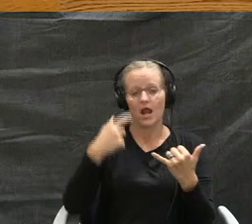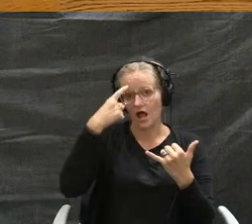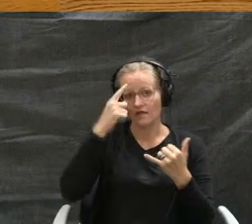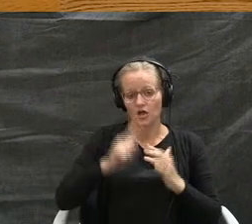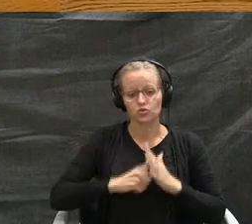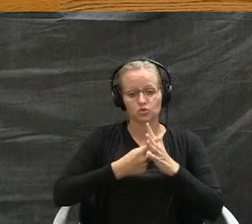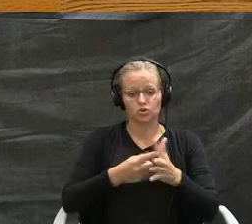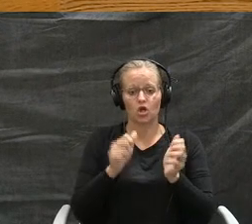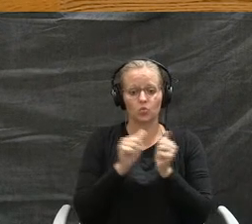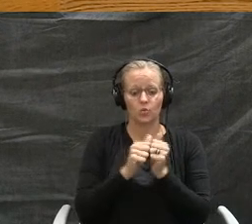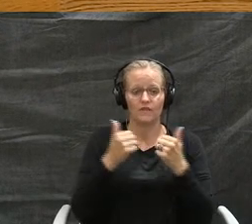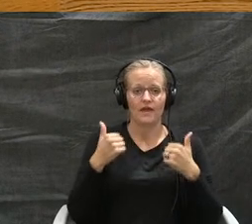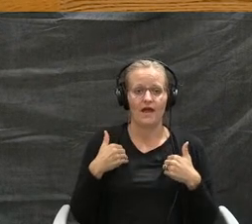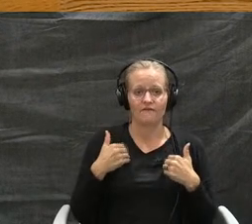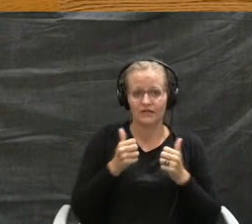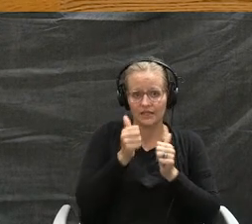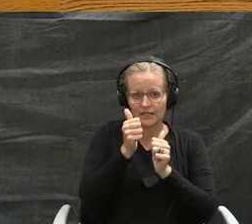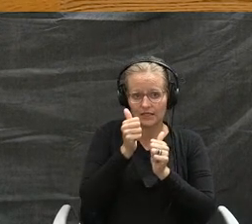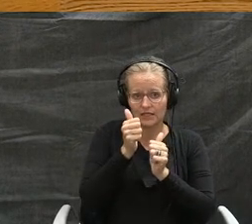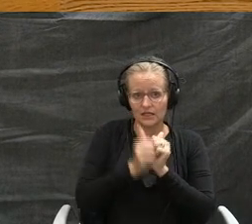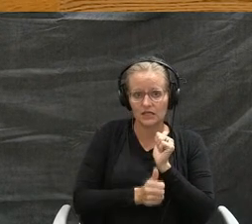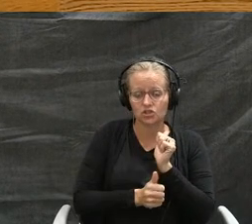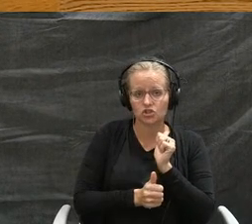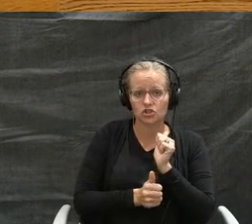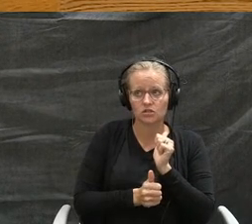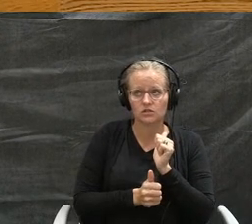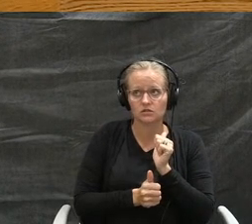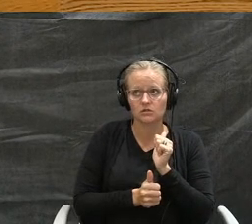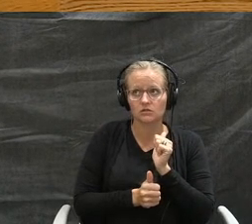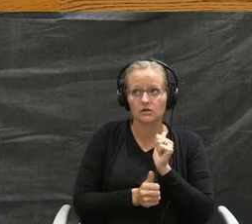having each or or individual board members just talking